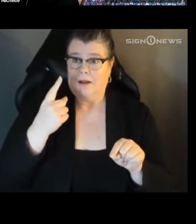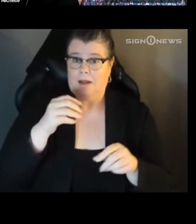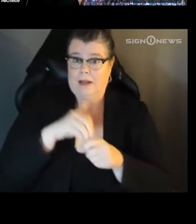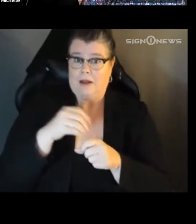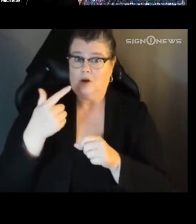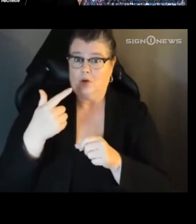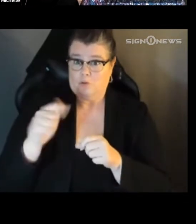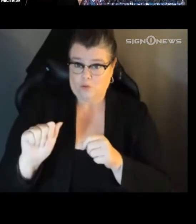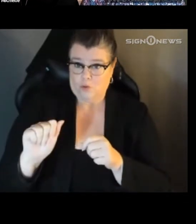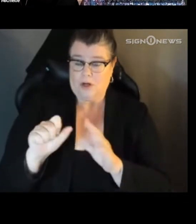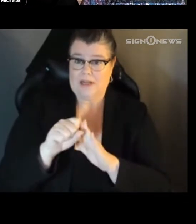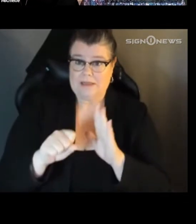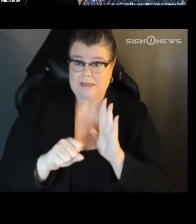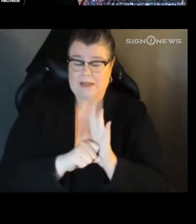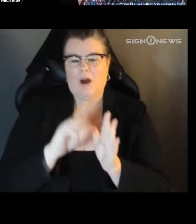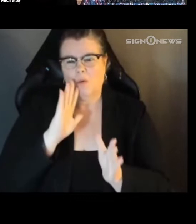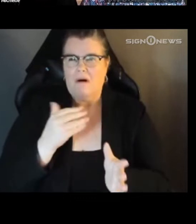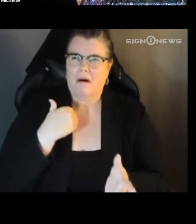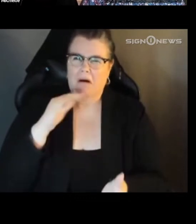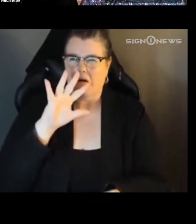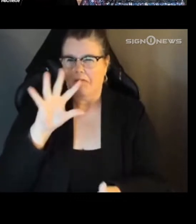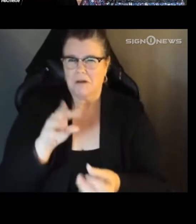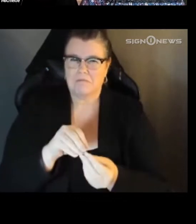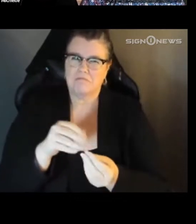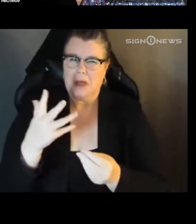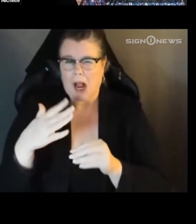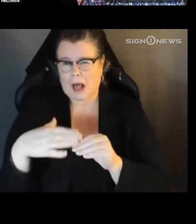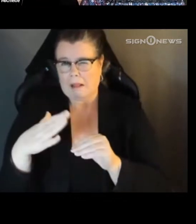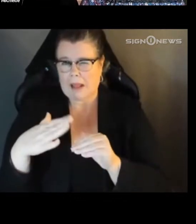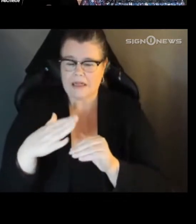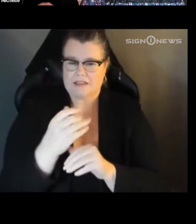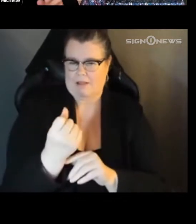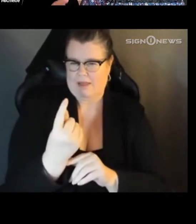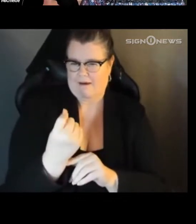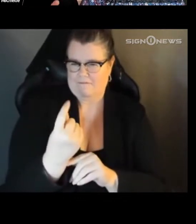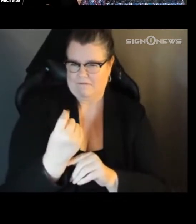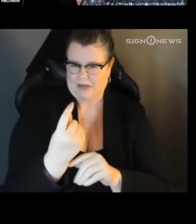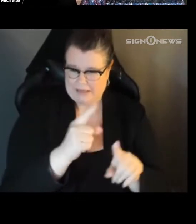on their ballot and maybe some more and so we have some um slides to describe each of these